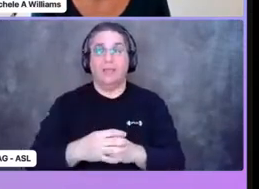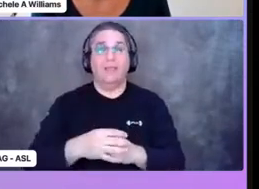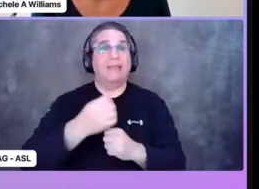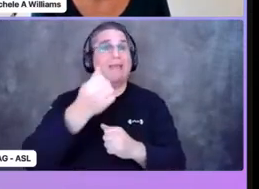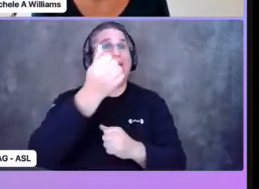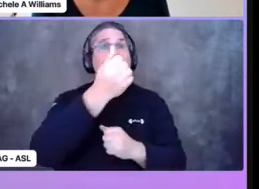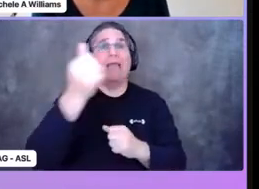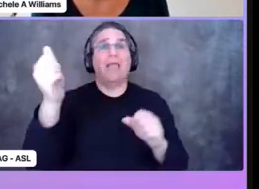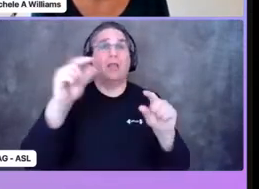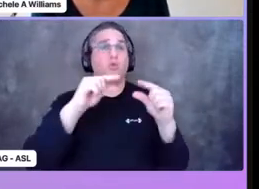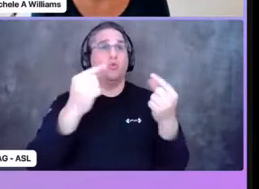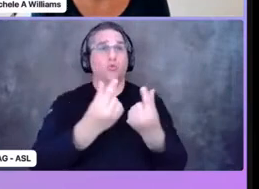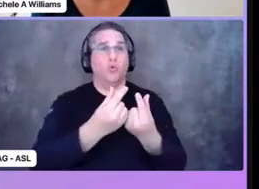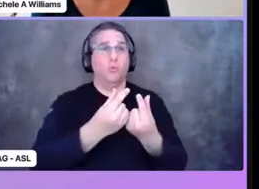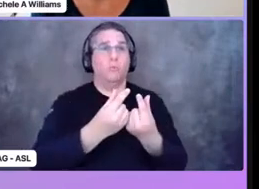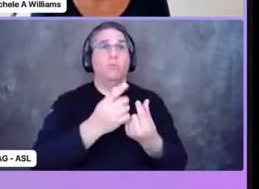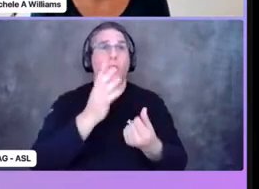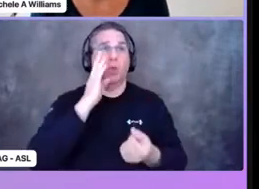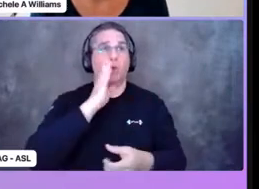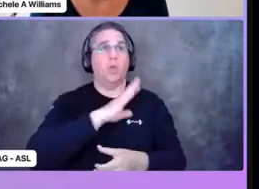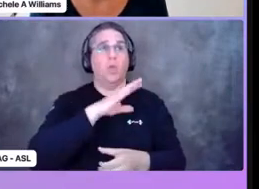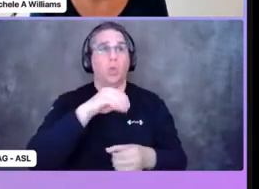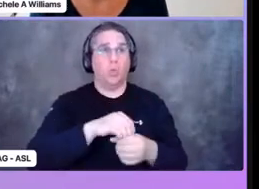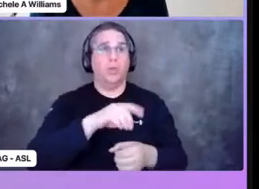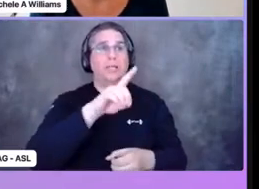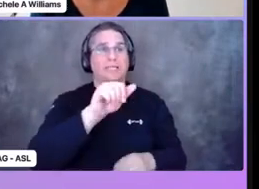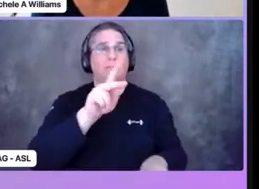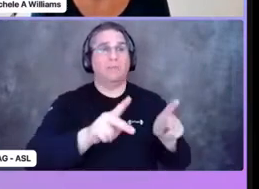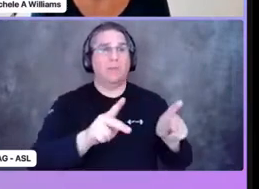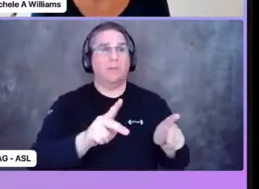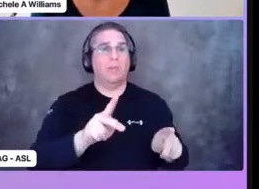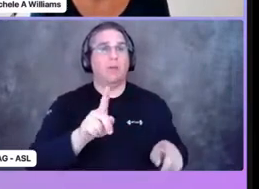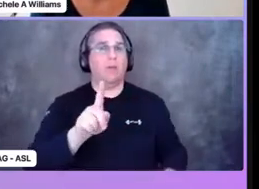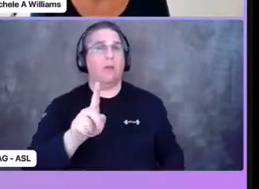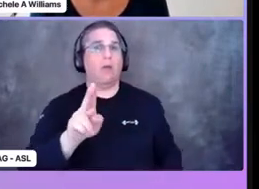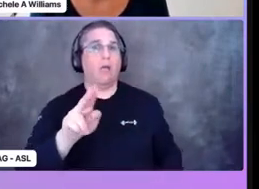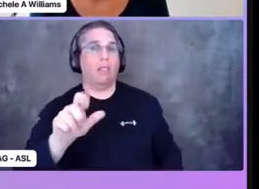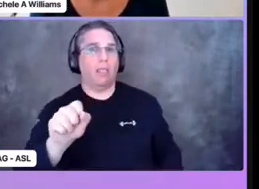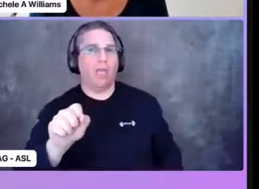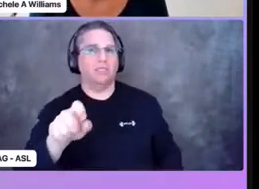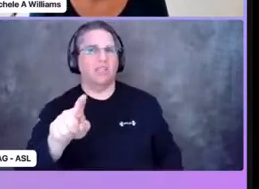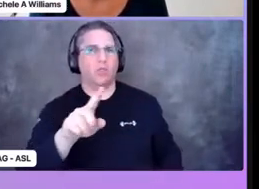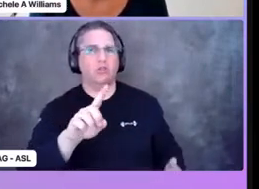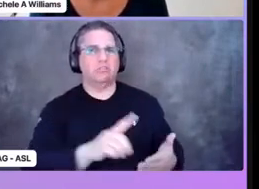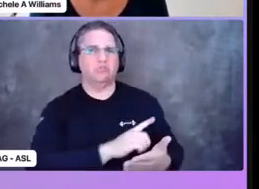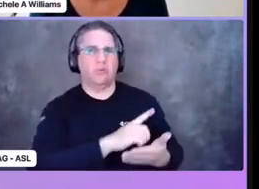Another participant asked, I love your insights, but it's pretty much guaranteed that any group will guaranteed